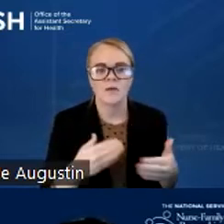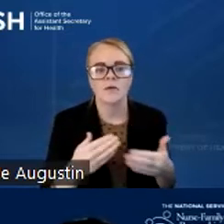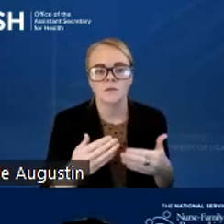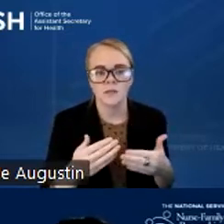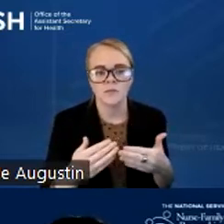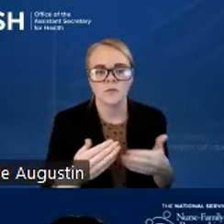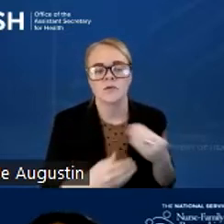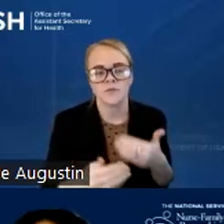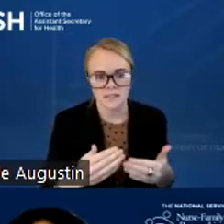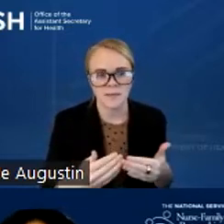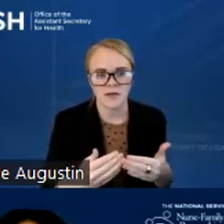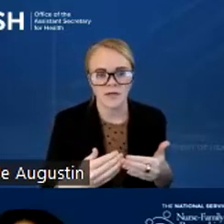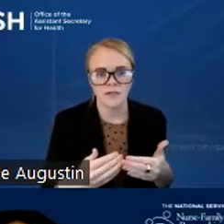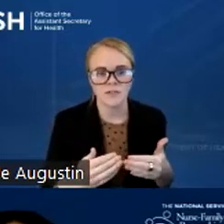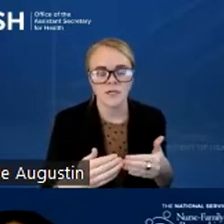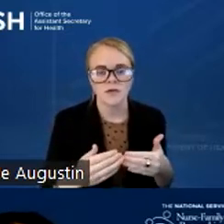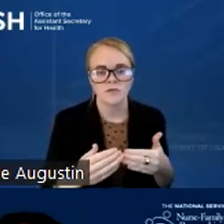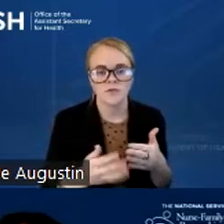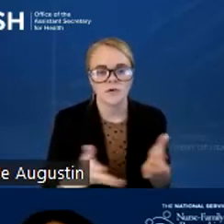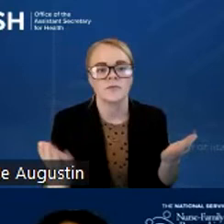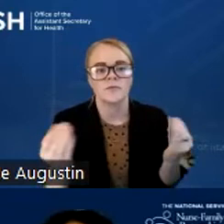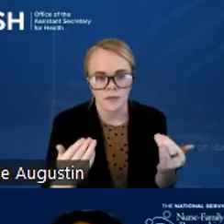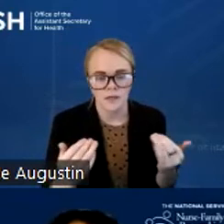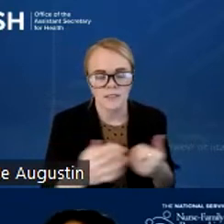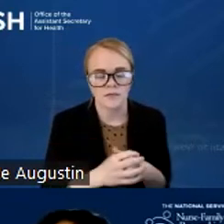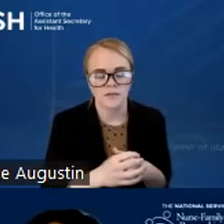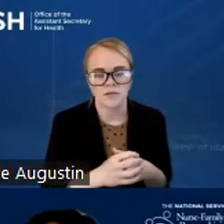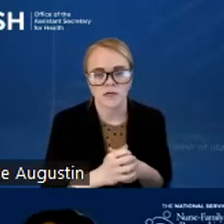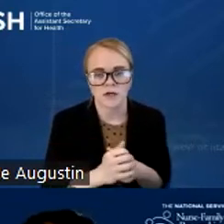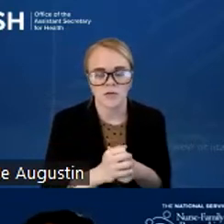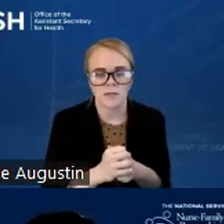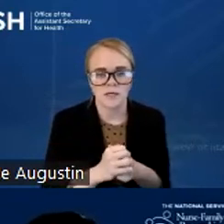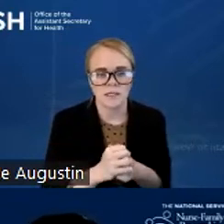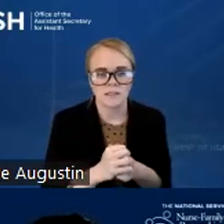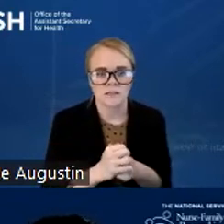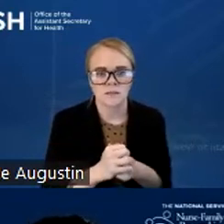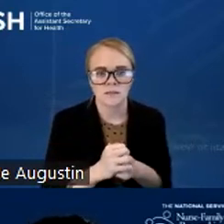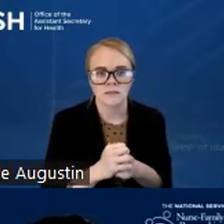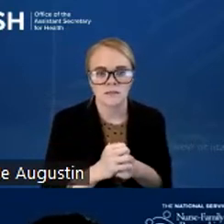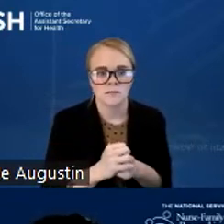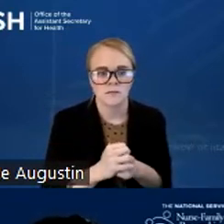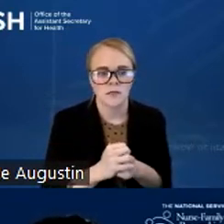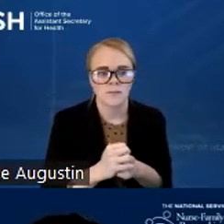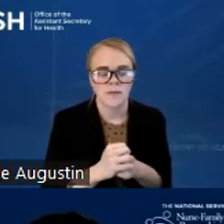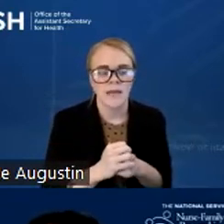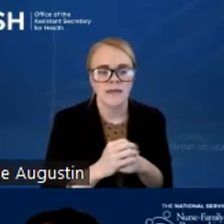of how can we remove these barriers for the individuals in our communities.